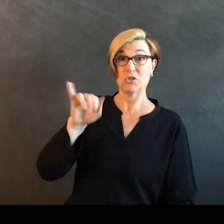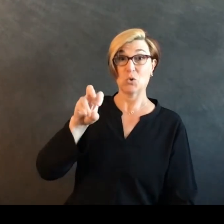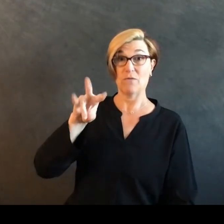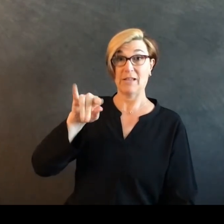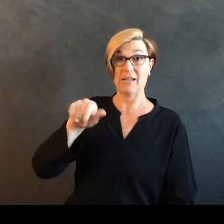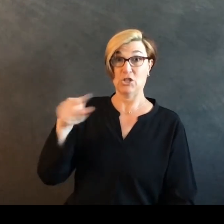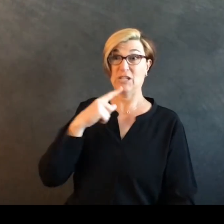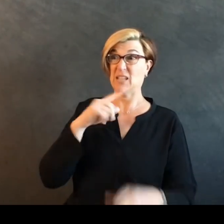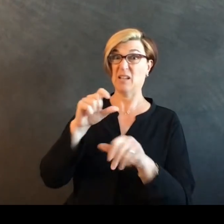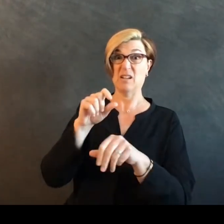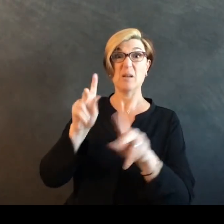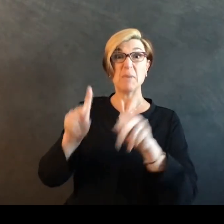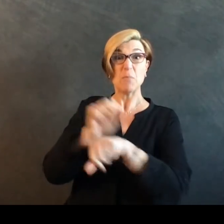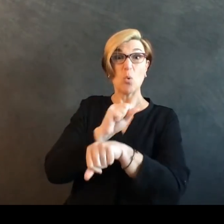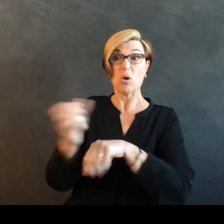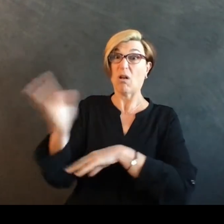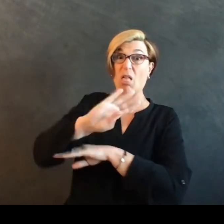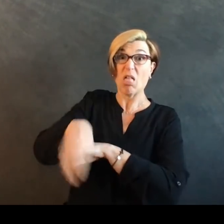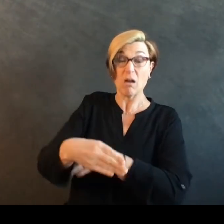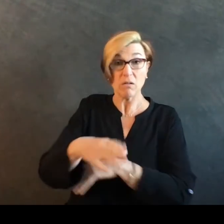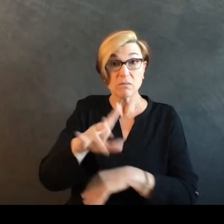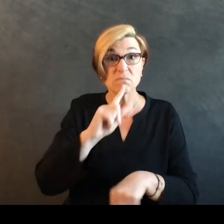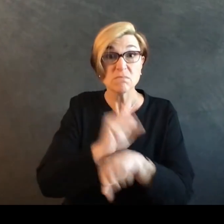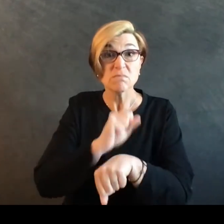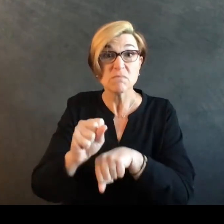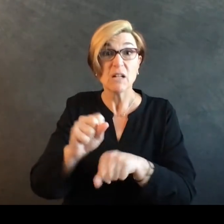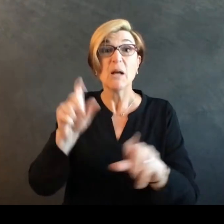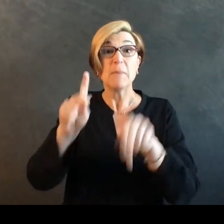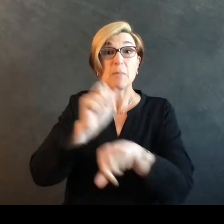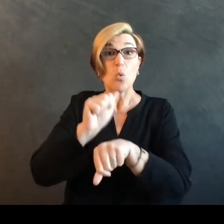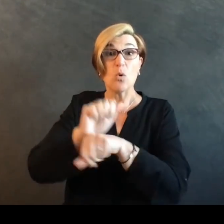teams working till four o'clock in the morning and start working again today